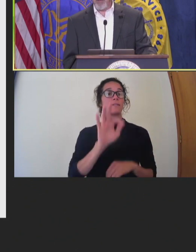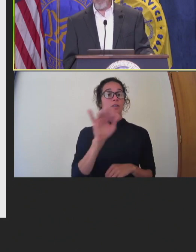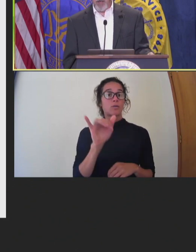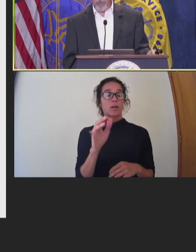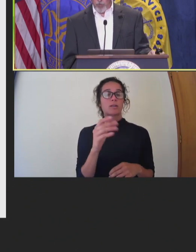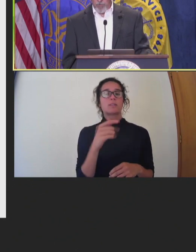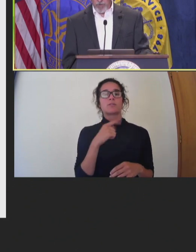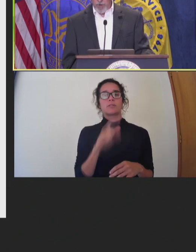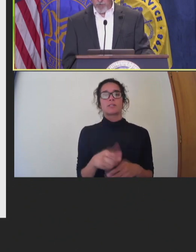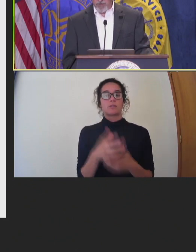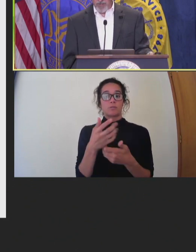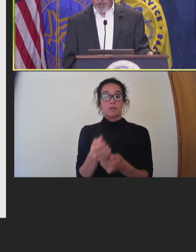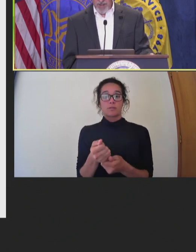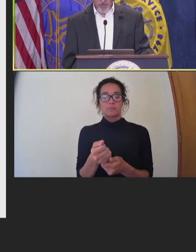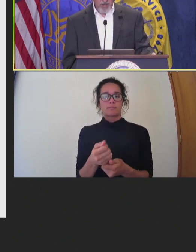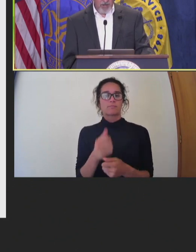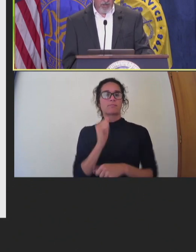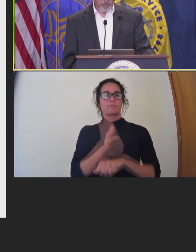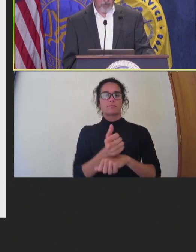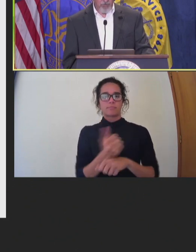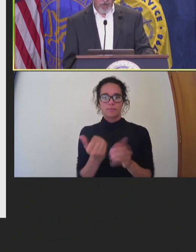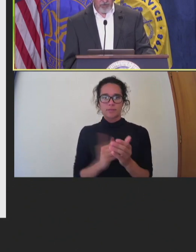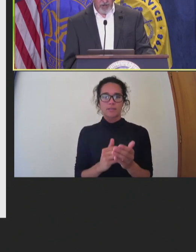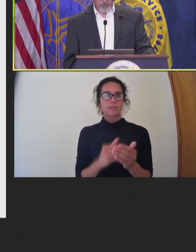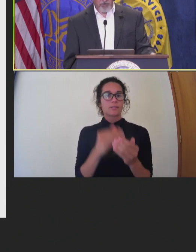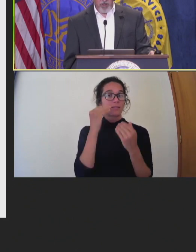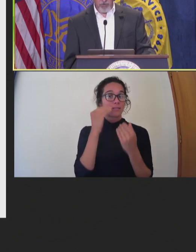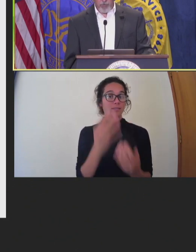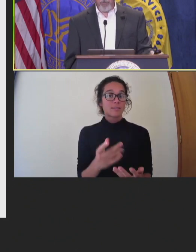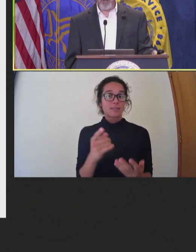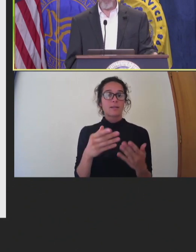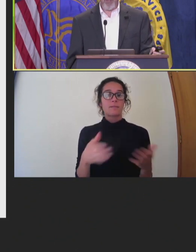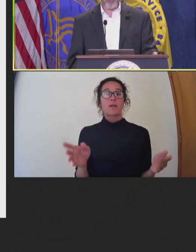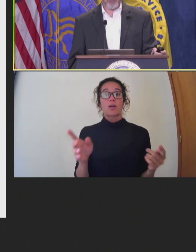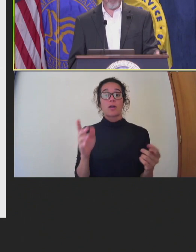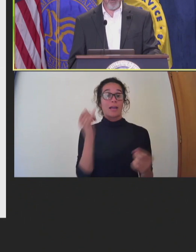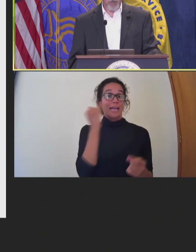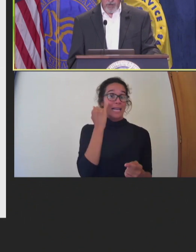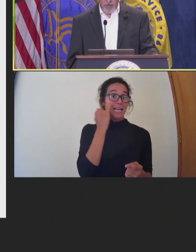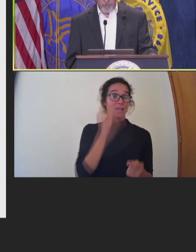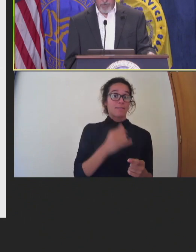By informing the public that even in cases where vaccination doesn't prevent infection completely,